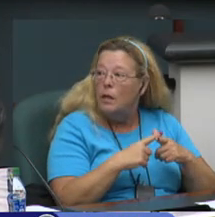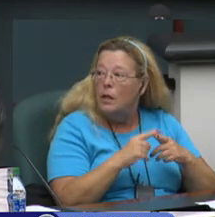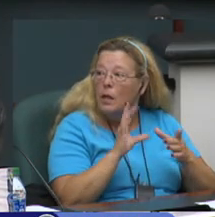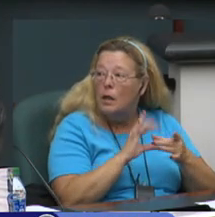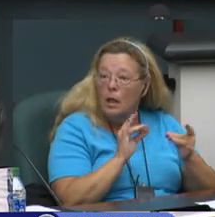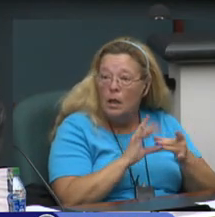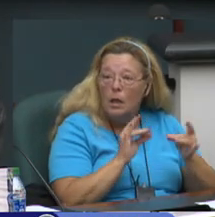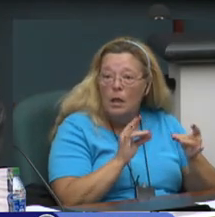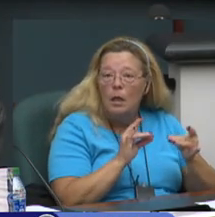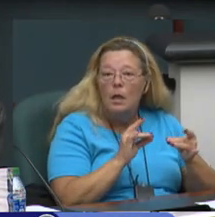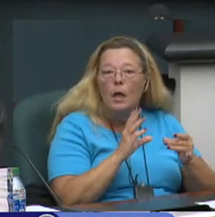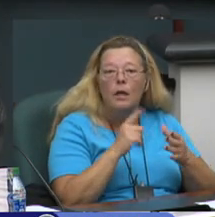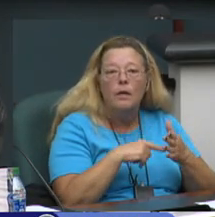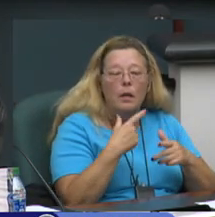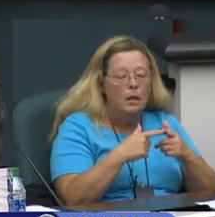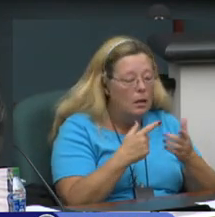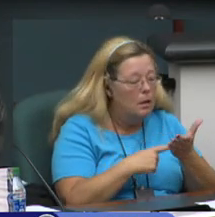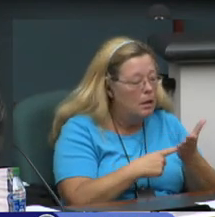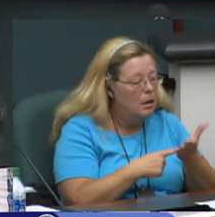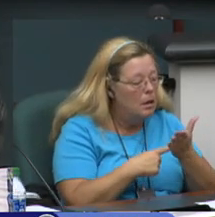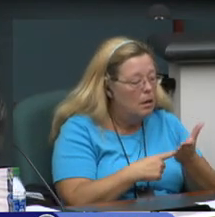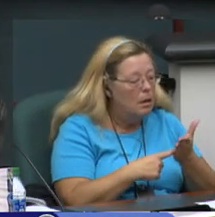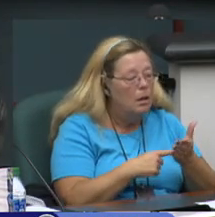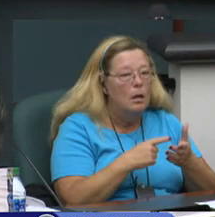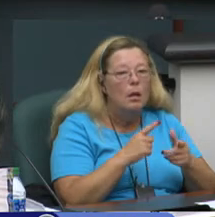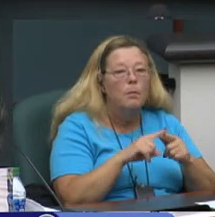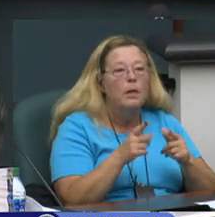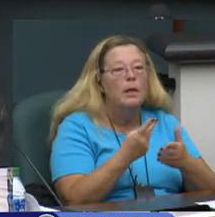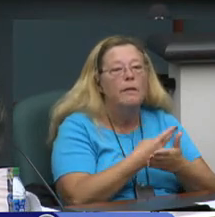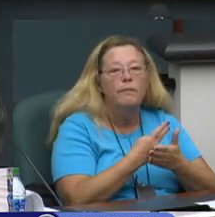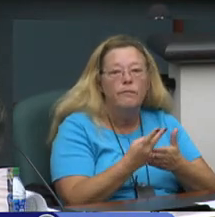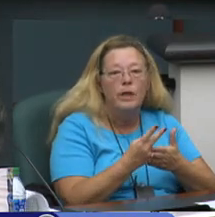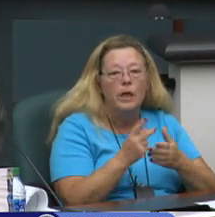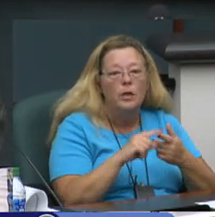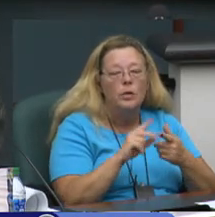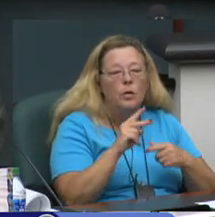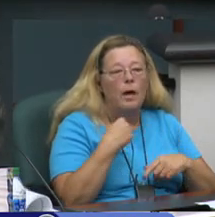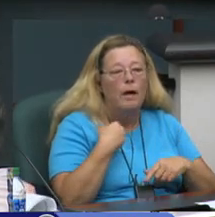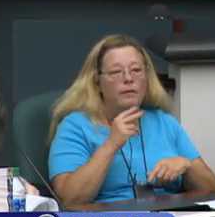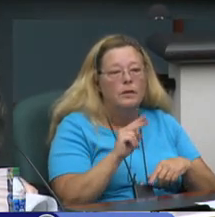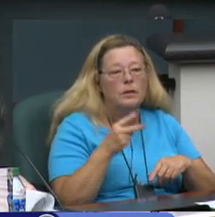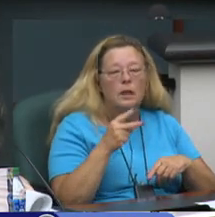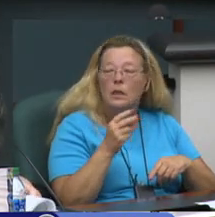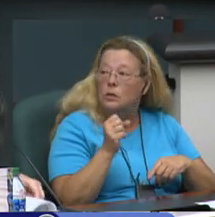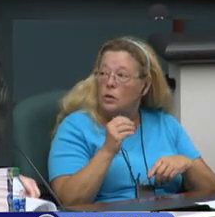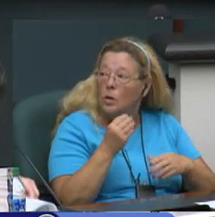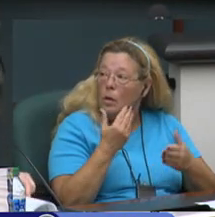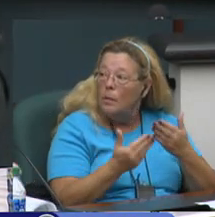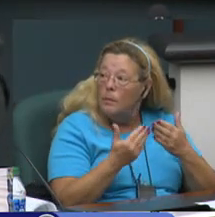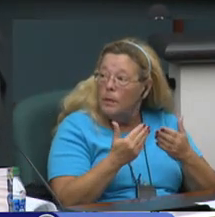deliberate but that failed to have a second so we may we may entertain we may